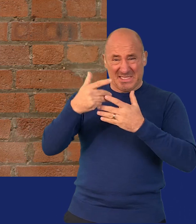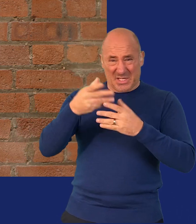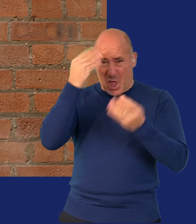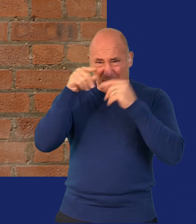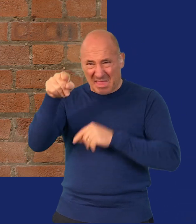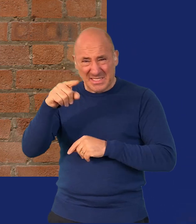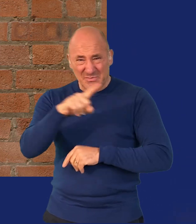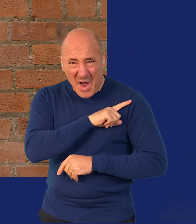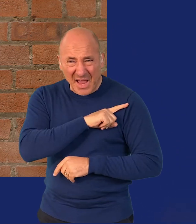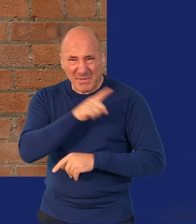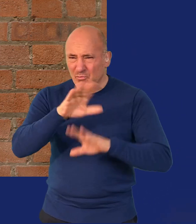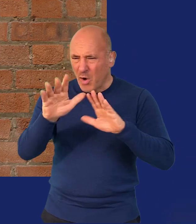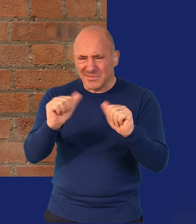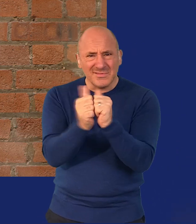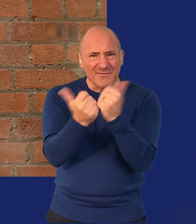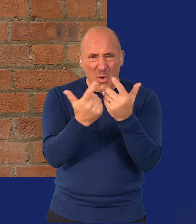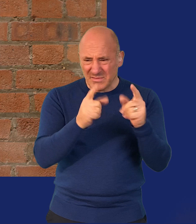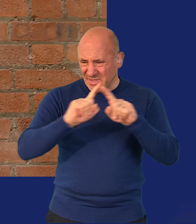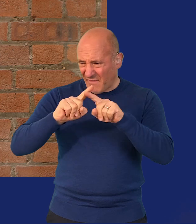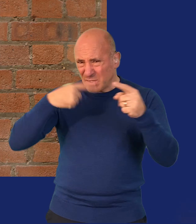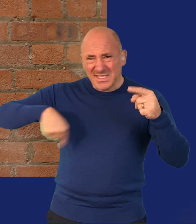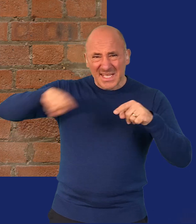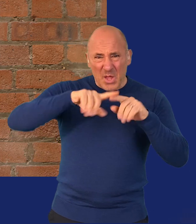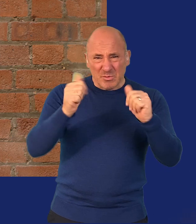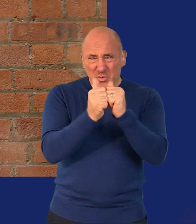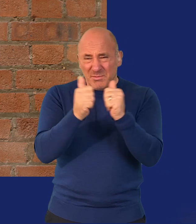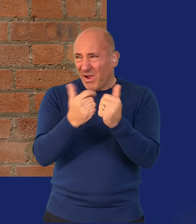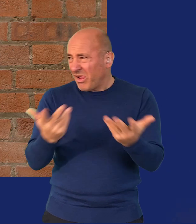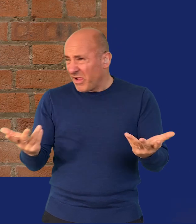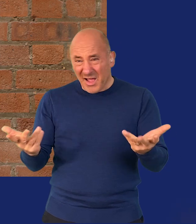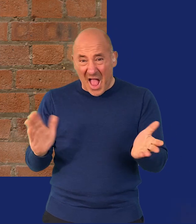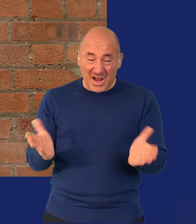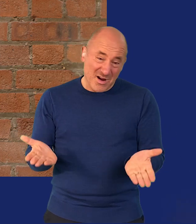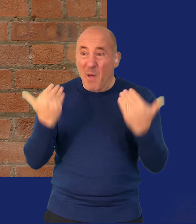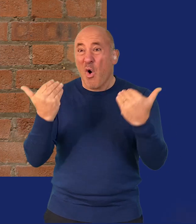the very diversity that we're talking about, for goodness sake. Yep. So that's one.